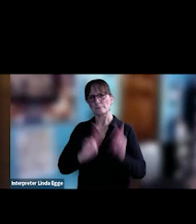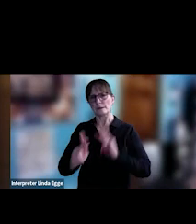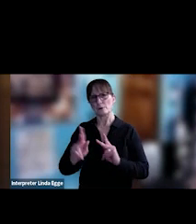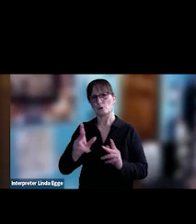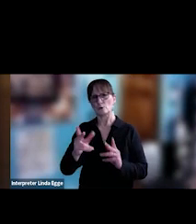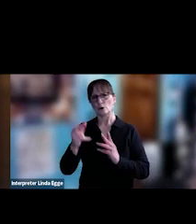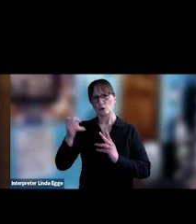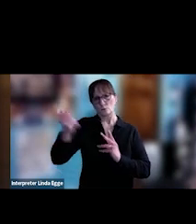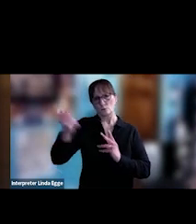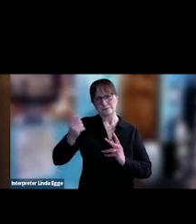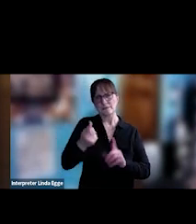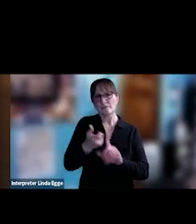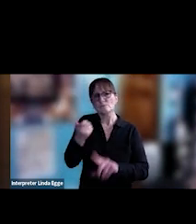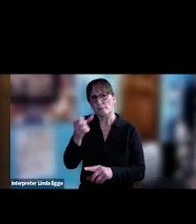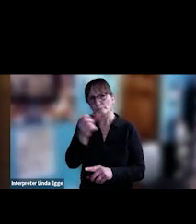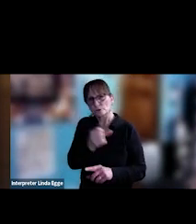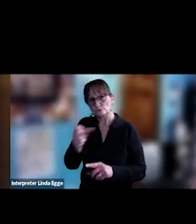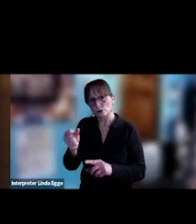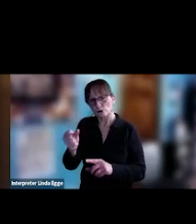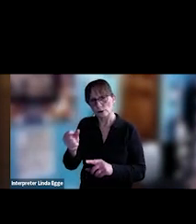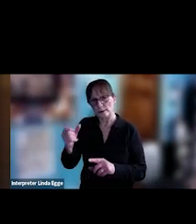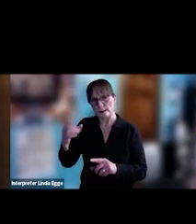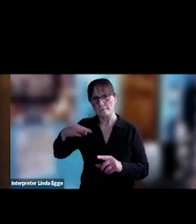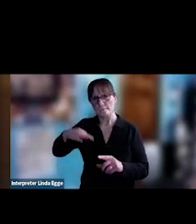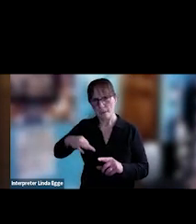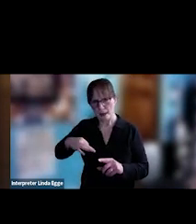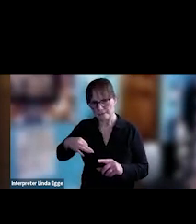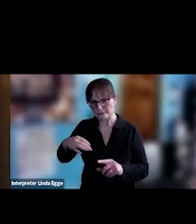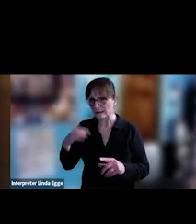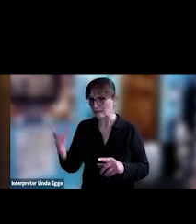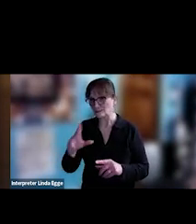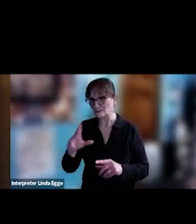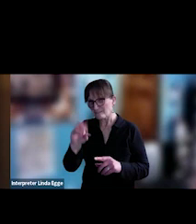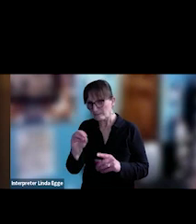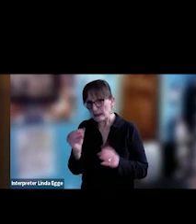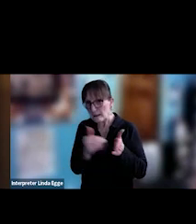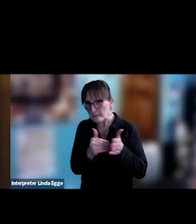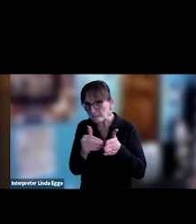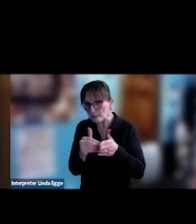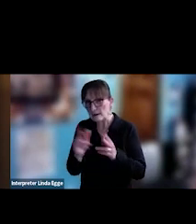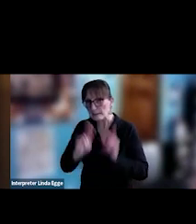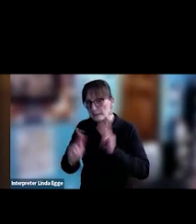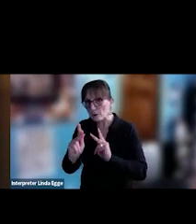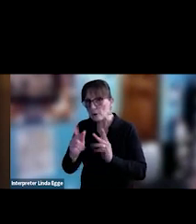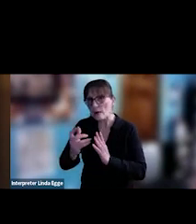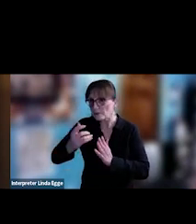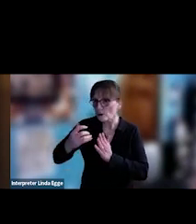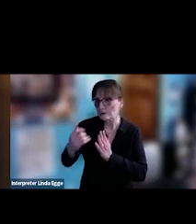from Social Security are receiving. It's almost 50 million people every month are getting retirement benefits.